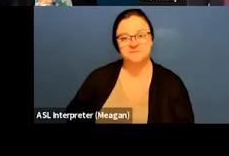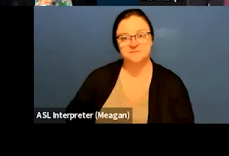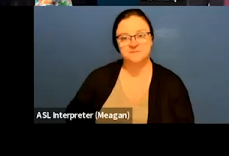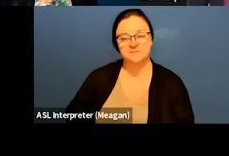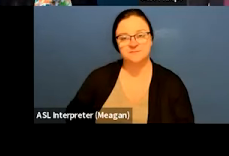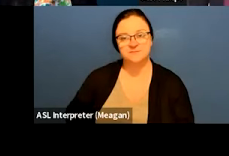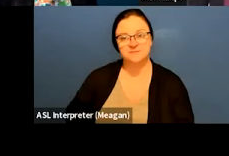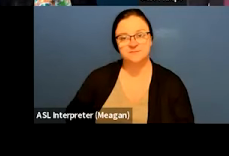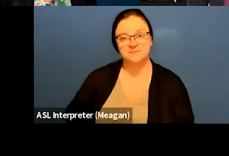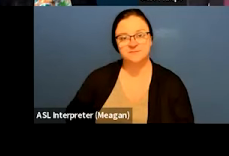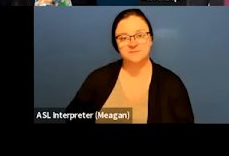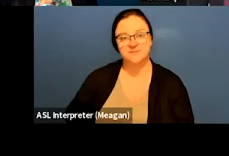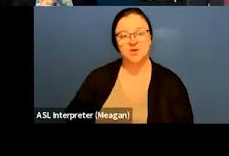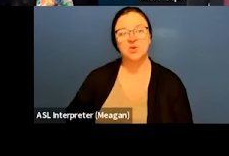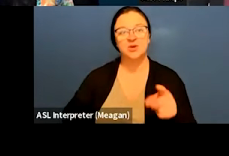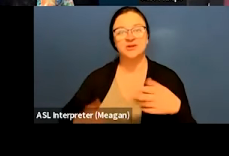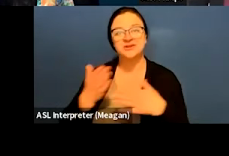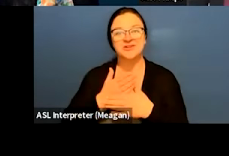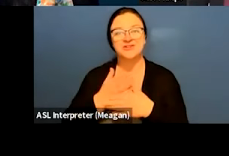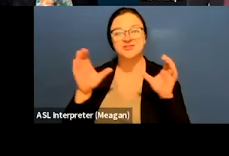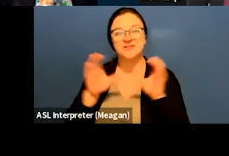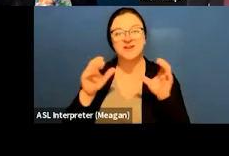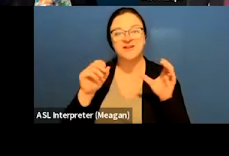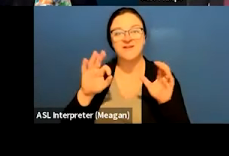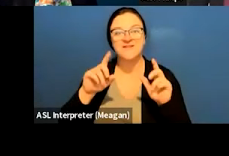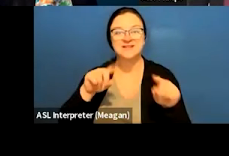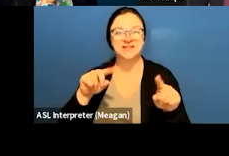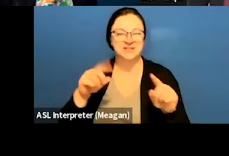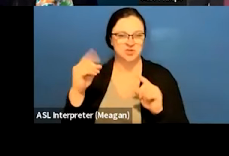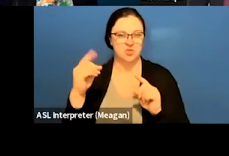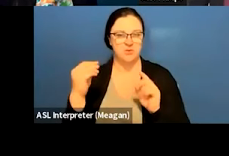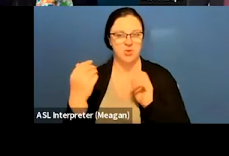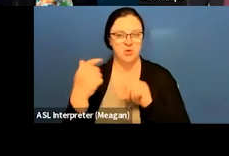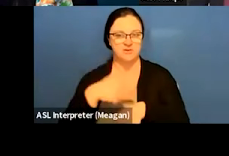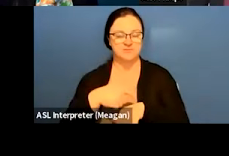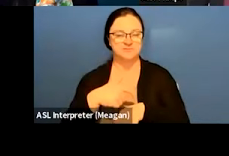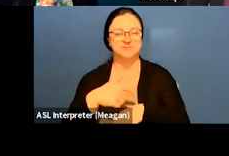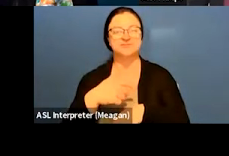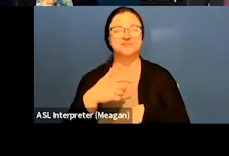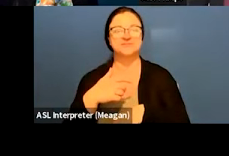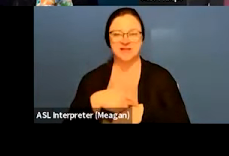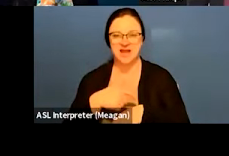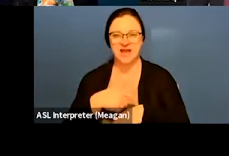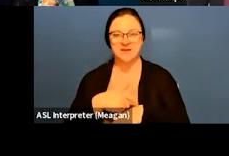And we're just sharing the Certificate of Attendance one more time to give folks a chance to download that